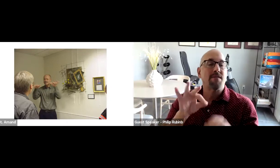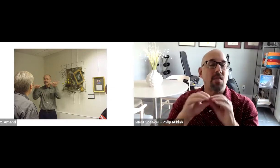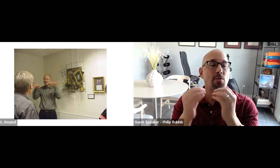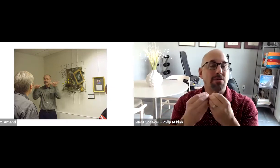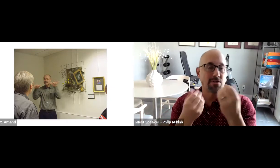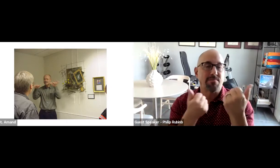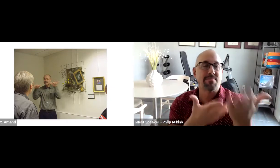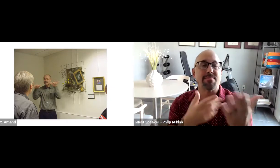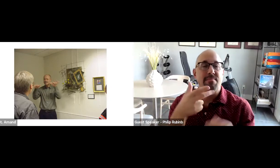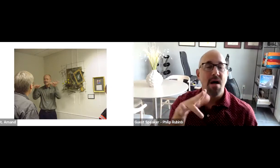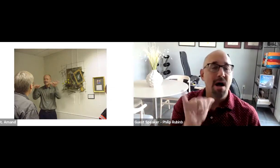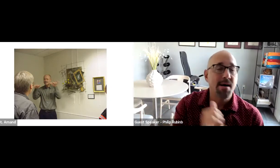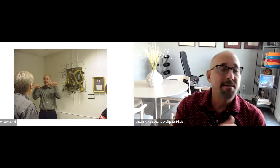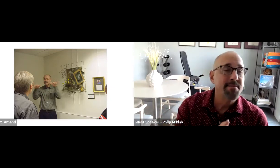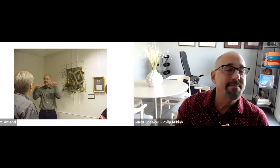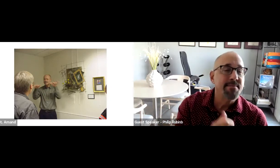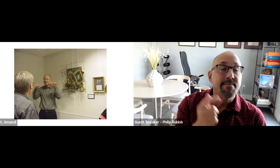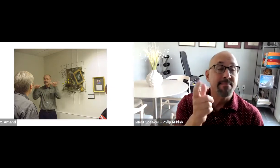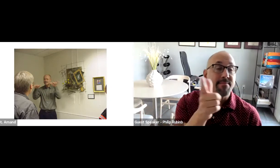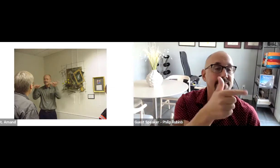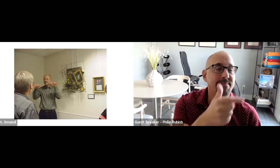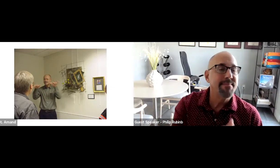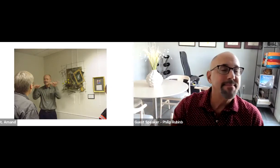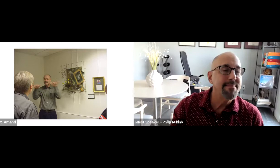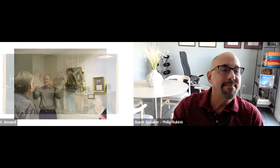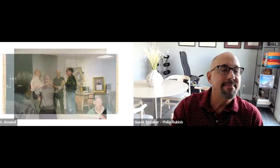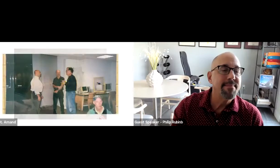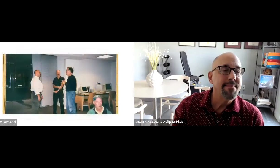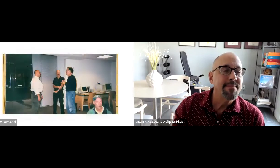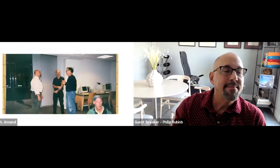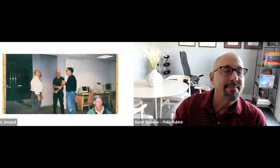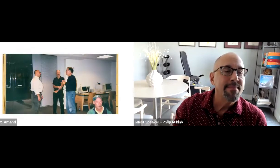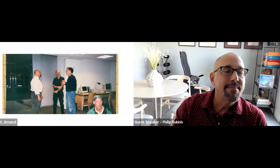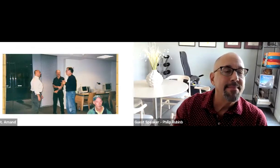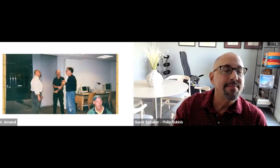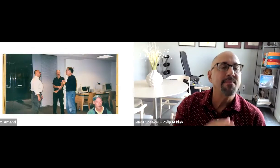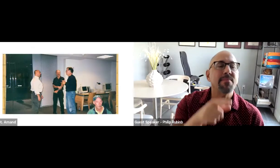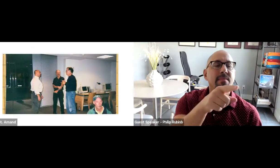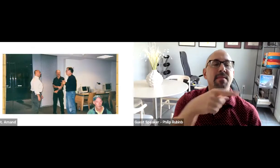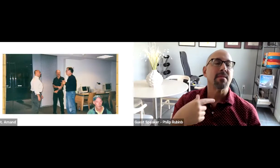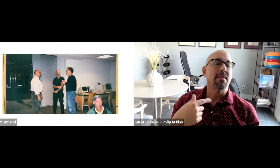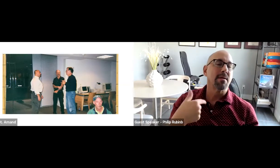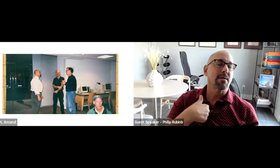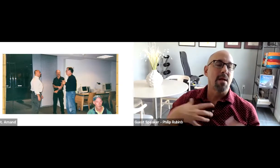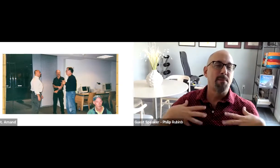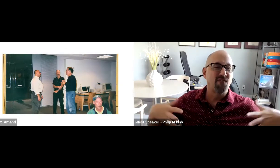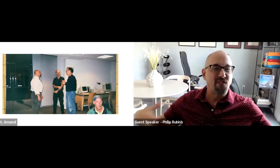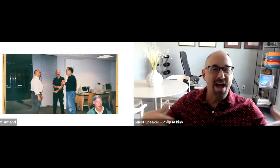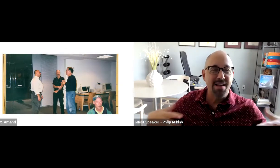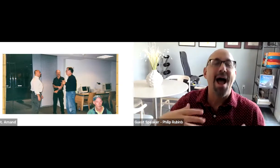I was kind of his right-hand man some of the time but, you know, there is more examples of Guy. Heh heh heh!